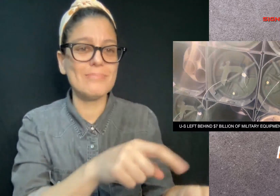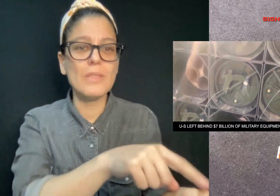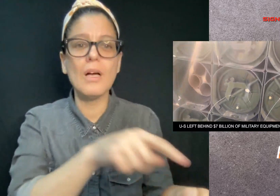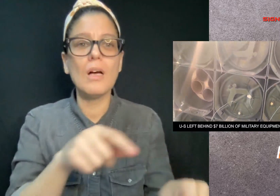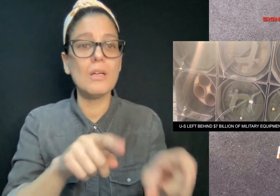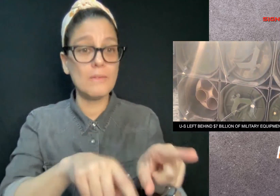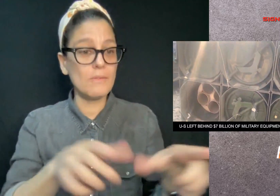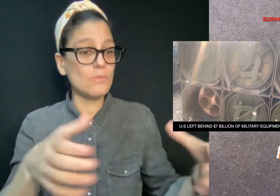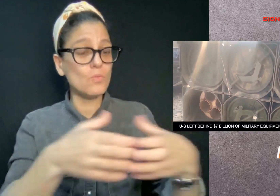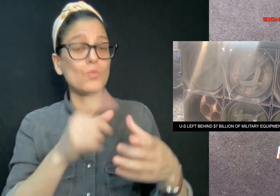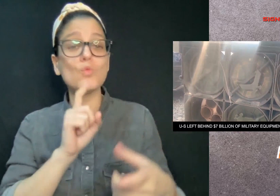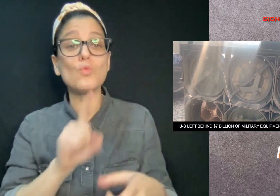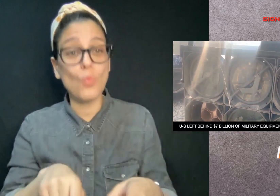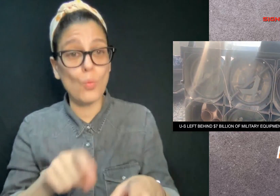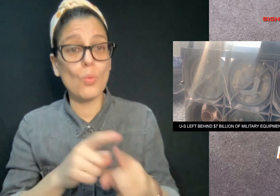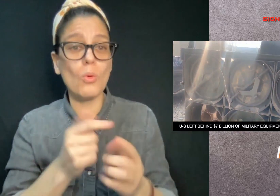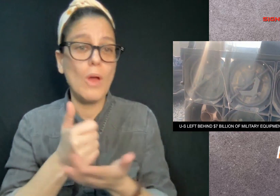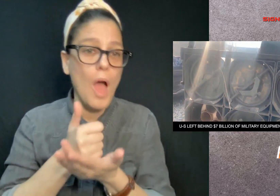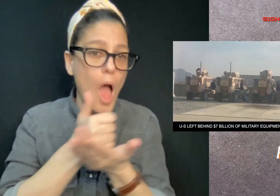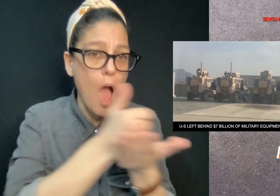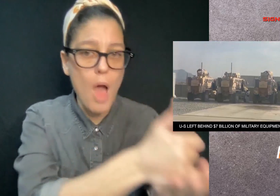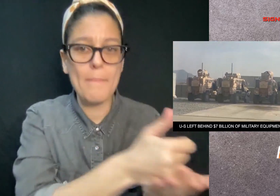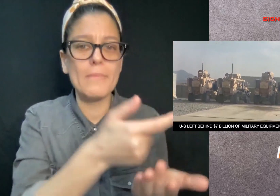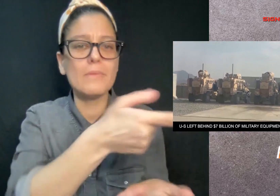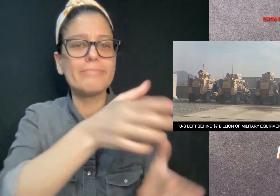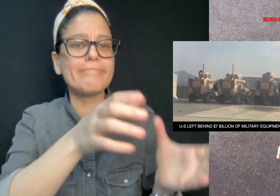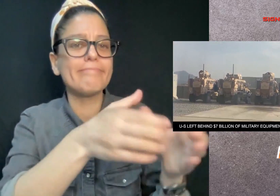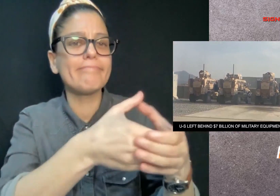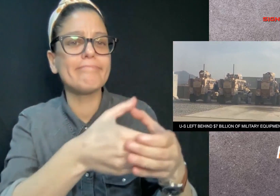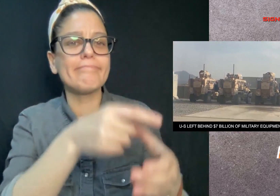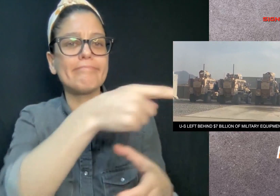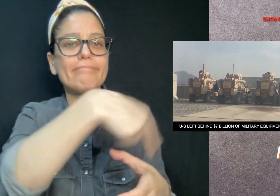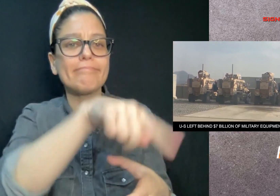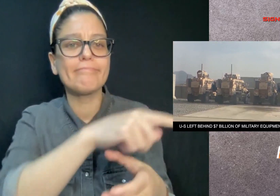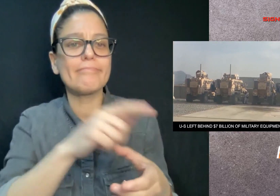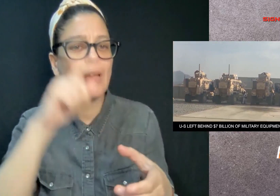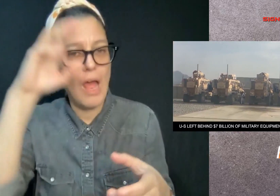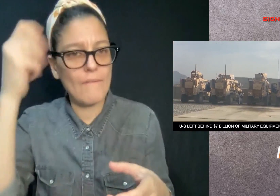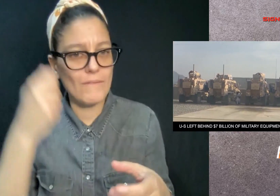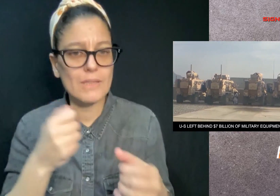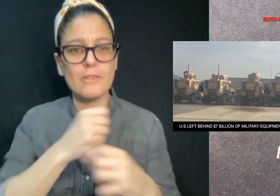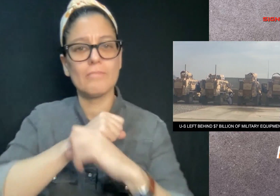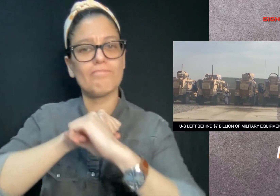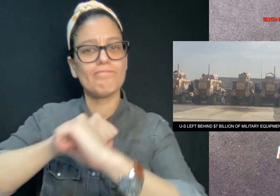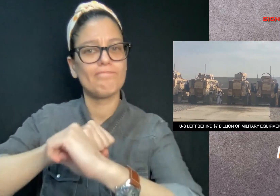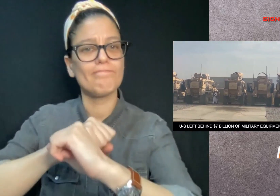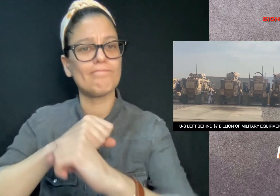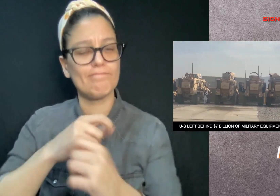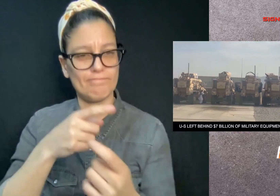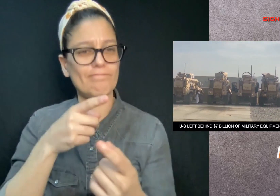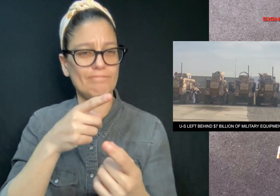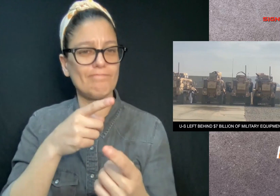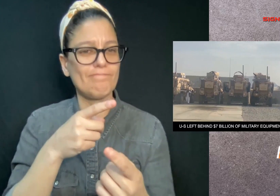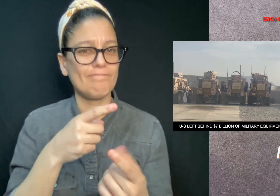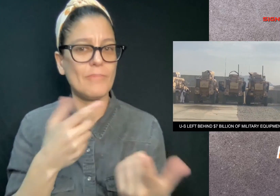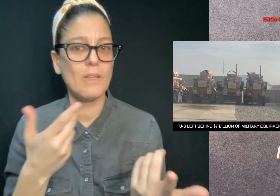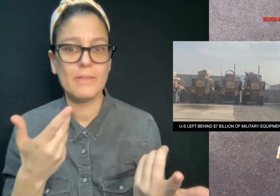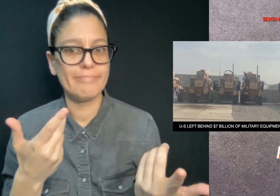that equipment left behind fell into the hands of the Taliban who it was meant to help Afghanistan's